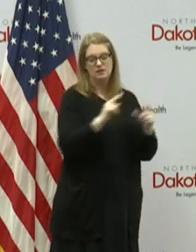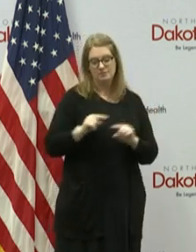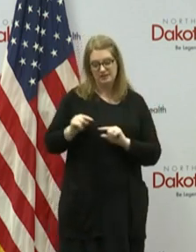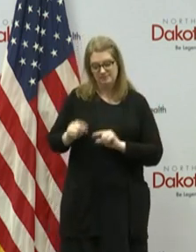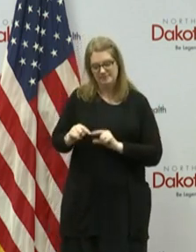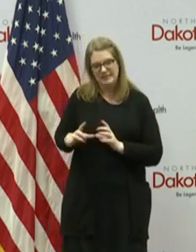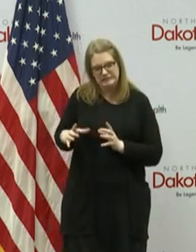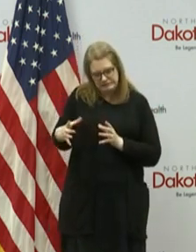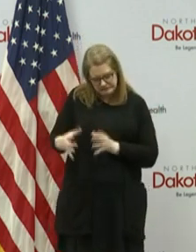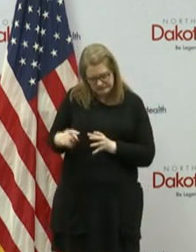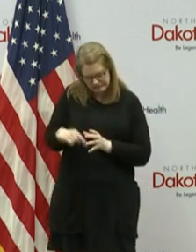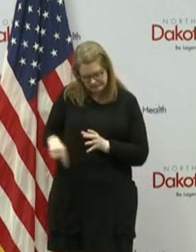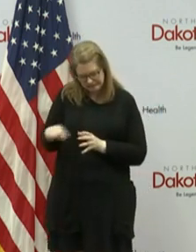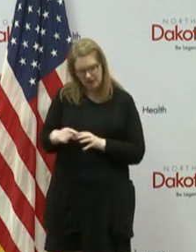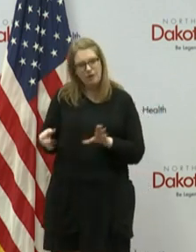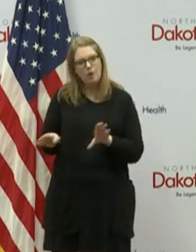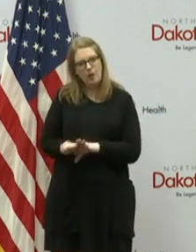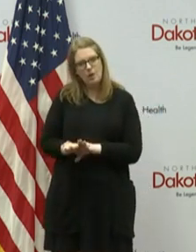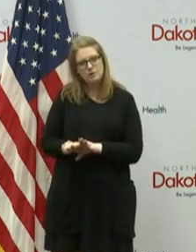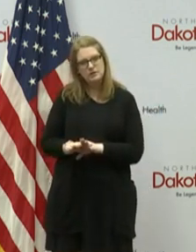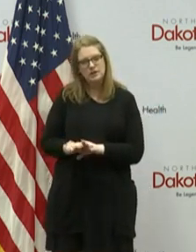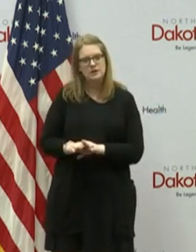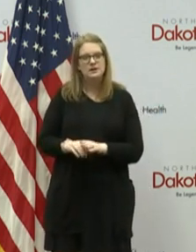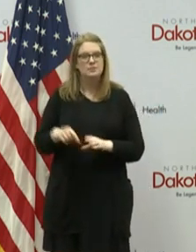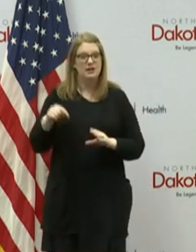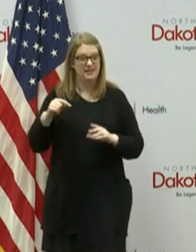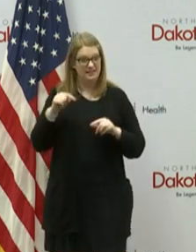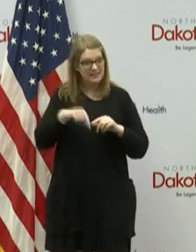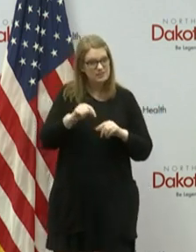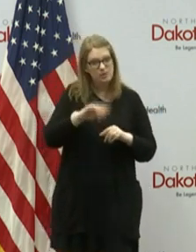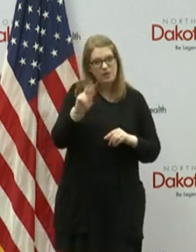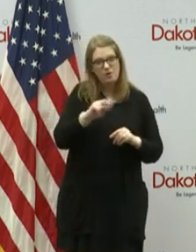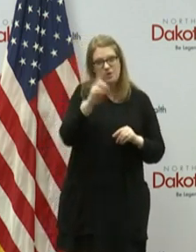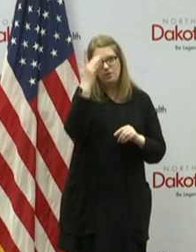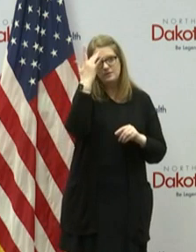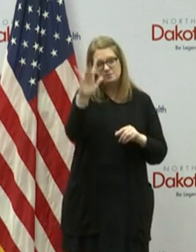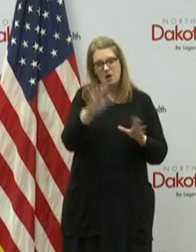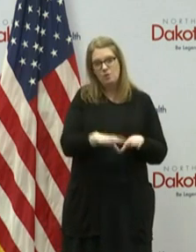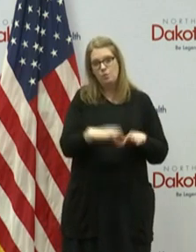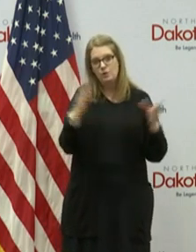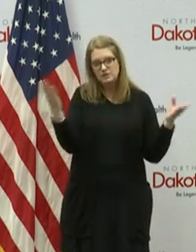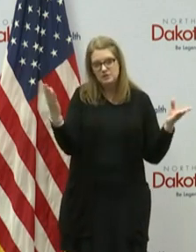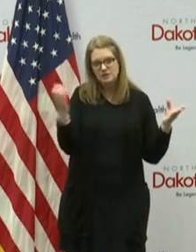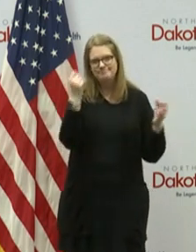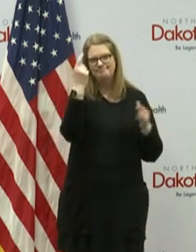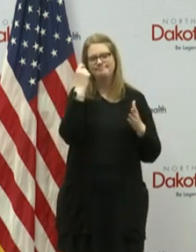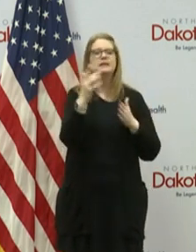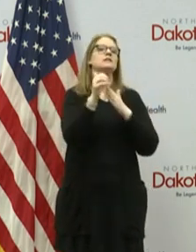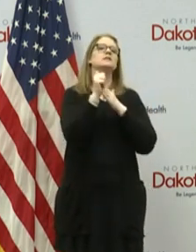LIGHT TOUCH WE HAVE HAD ON 7 PERCENT OF JOBS IN NORTH DAKOTA REMINDING PEOPLE THAT ALL OF HEALTHCARE, ALL OF AGRICULTURE, ALL OF ENERGY AND CONSTRUCTION, OLIVE EDUCATION REMAINED OPEN.